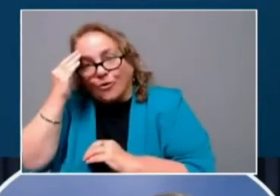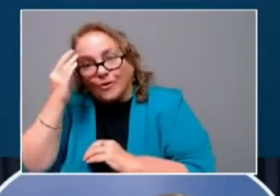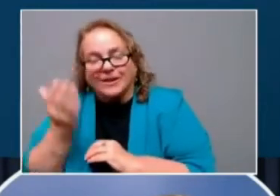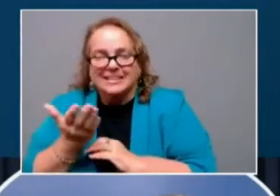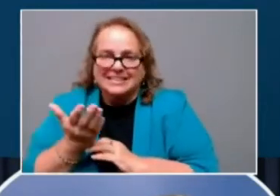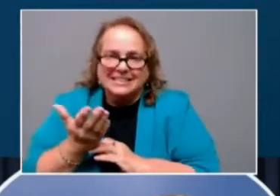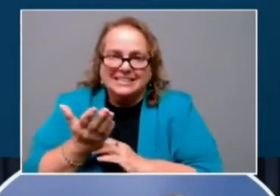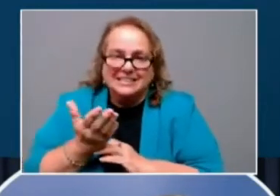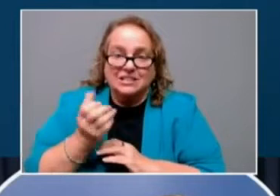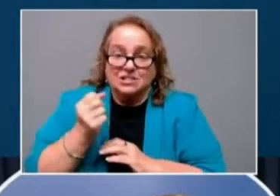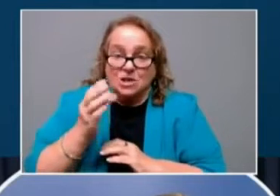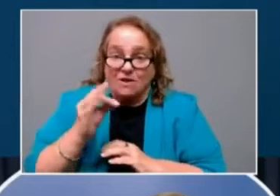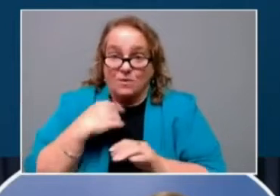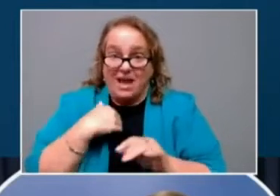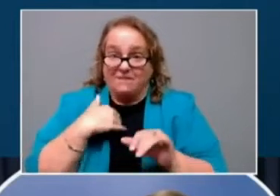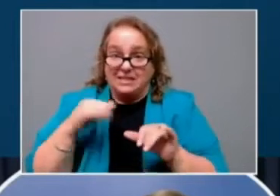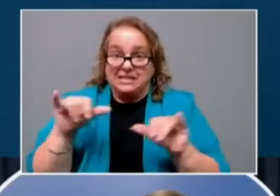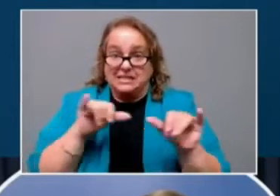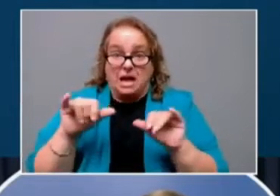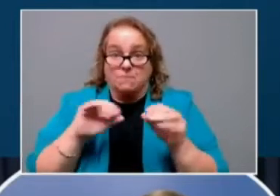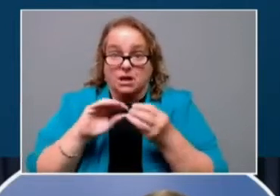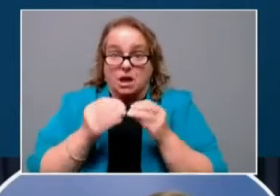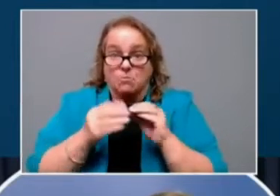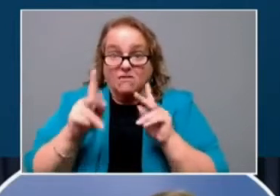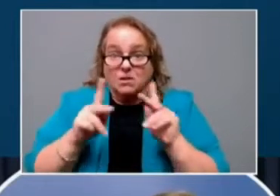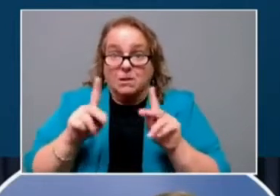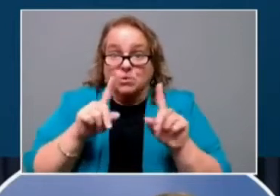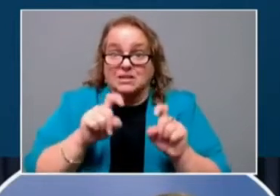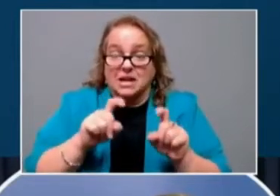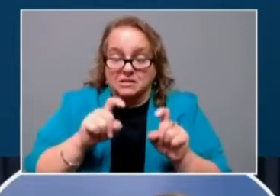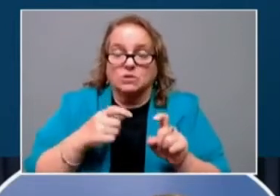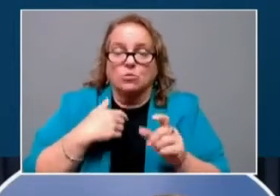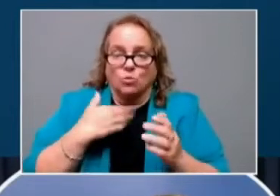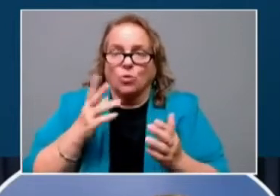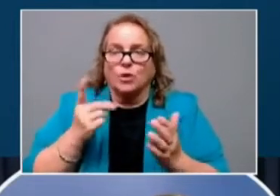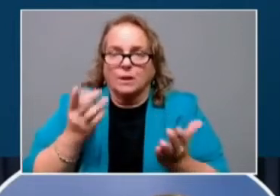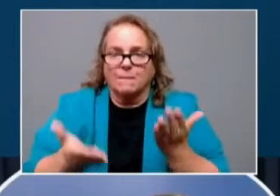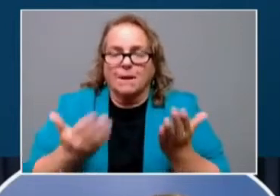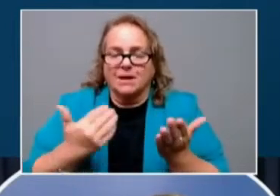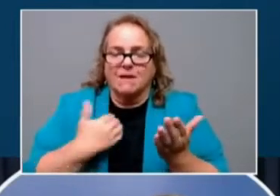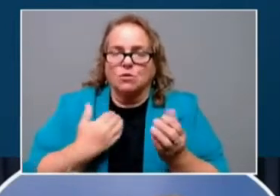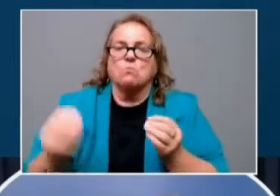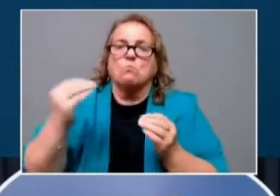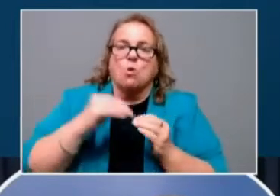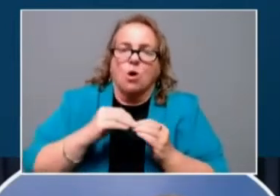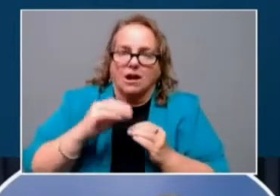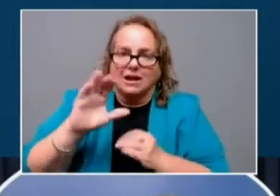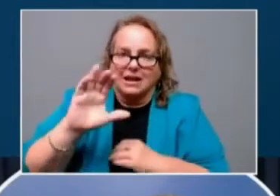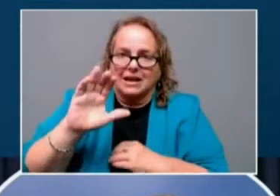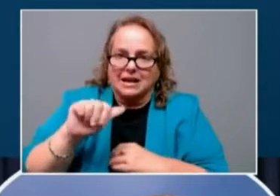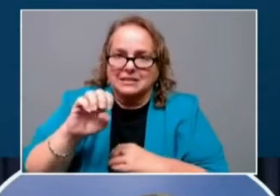before, we would probably have more Cases then our highest week ever, which